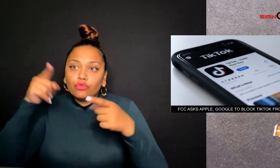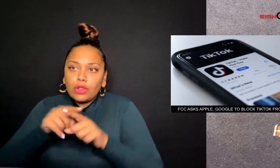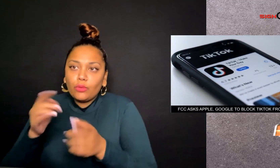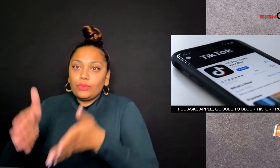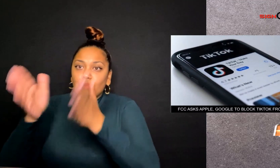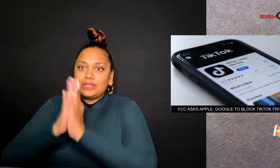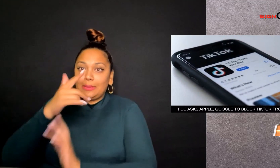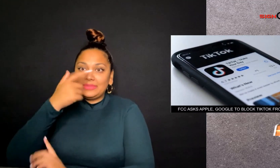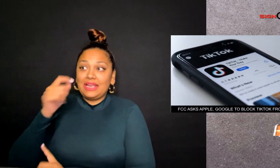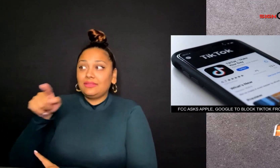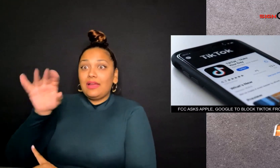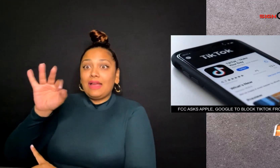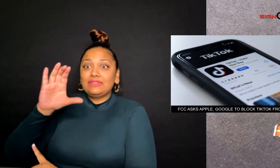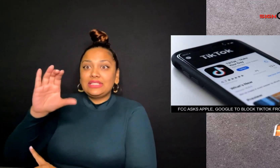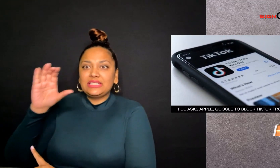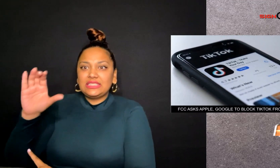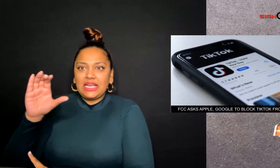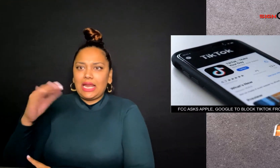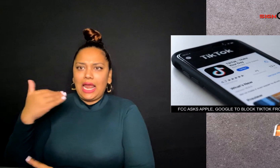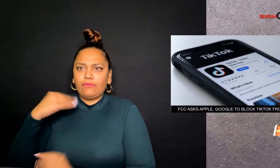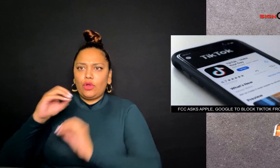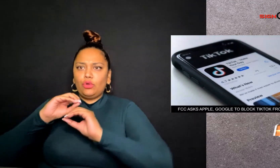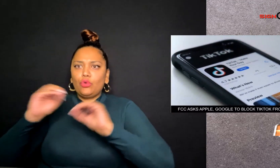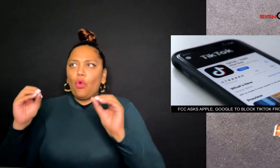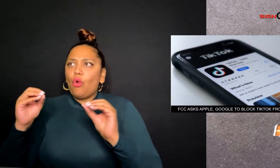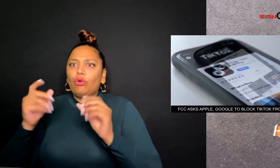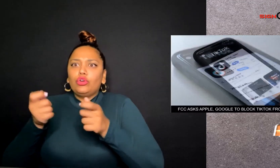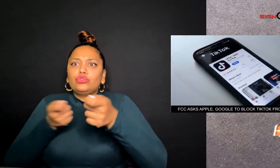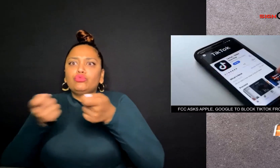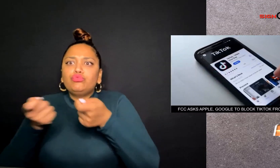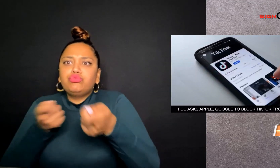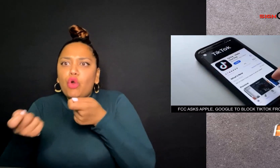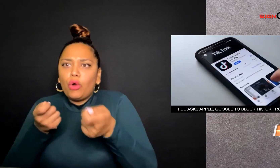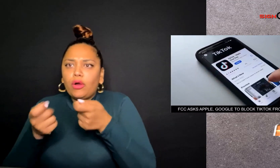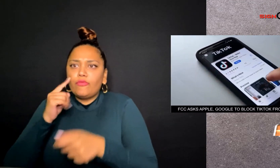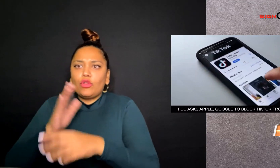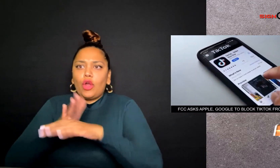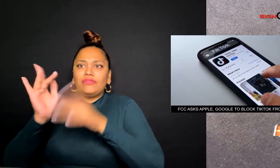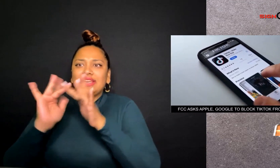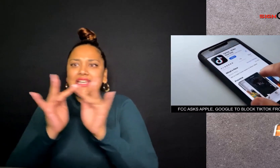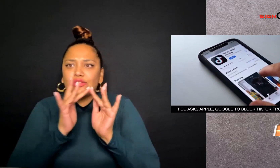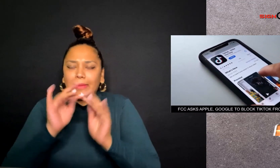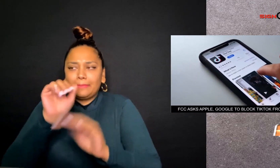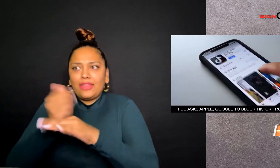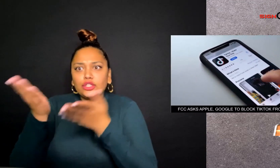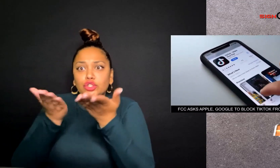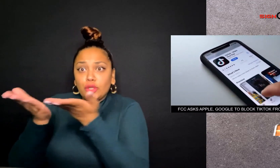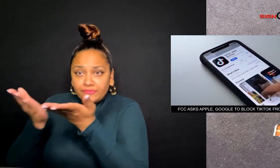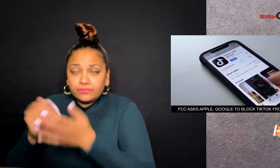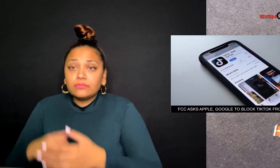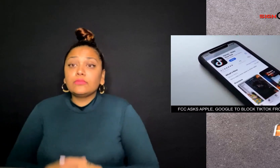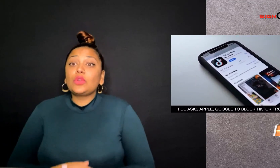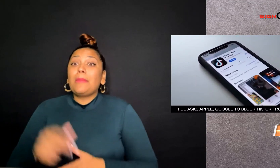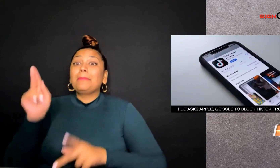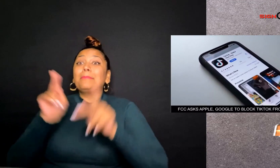Google and Apple would have to voluntarily agree with the request because the FCC has